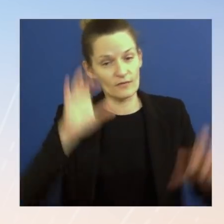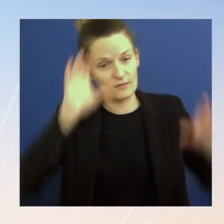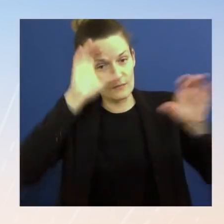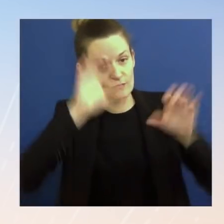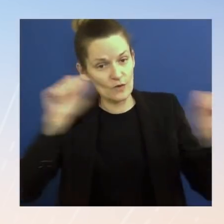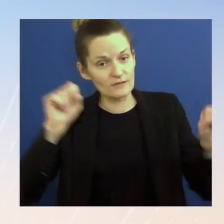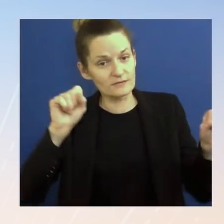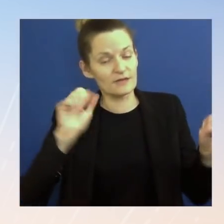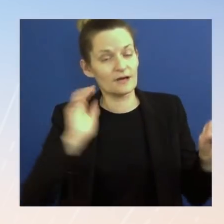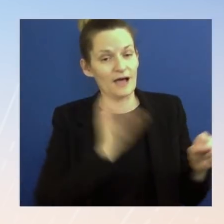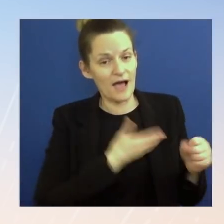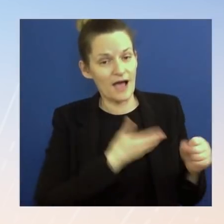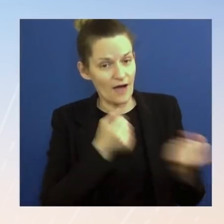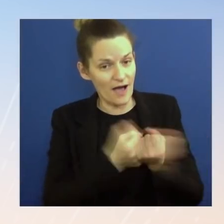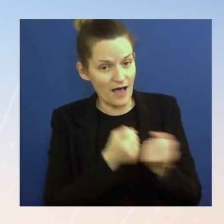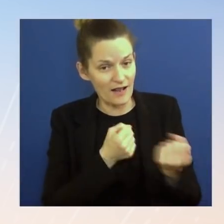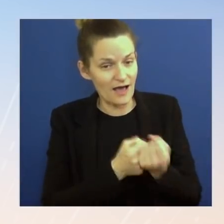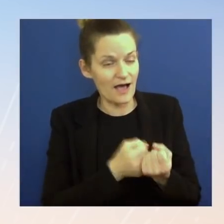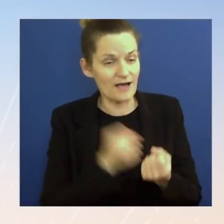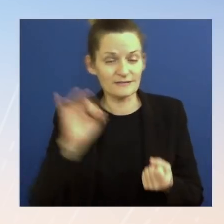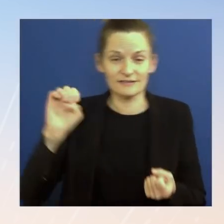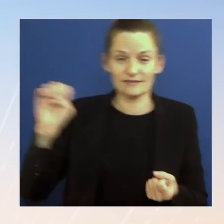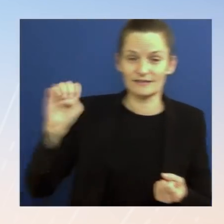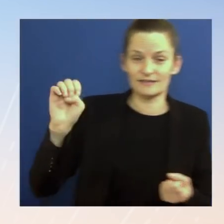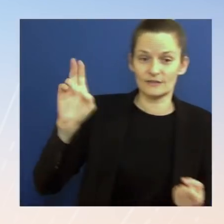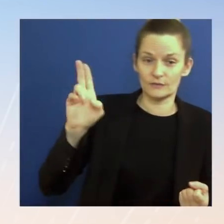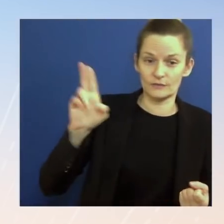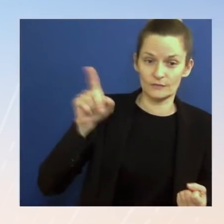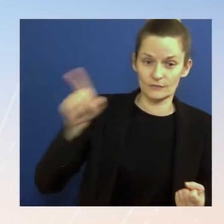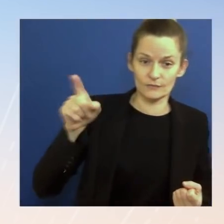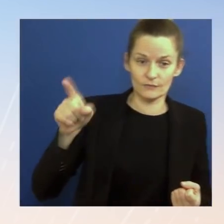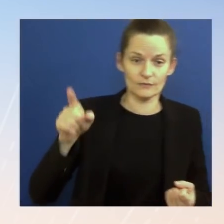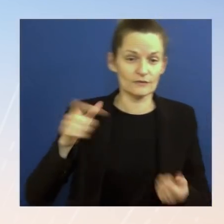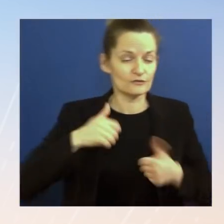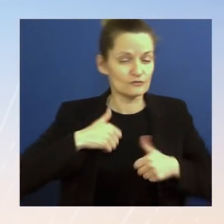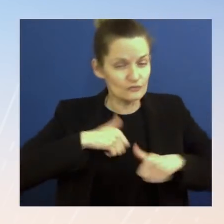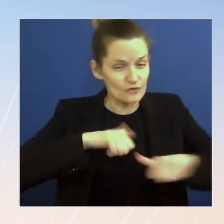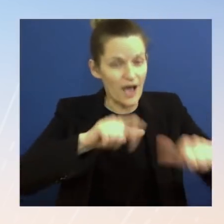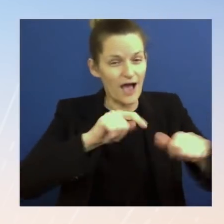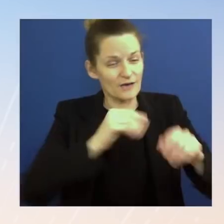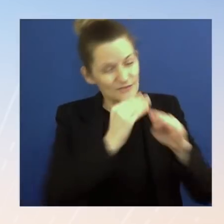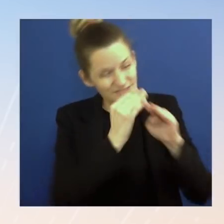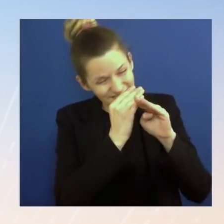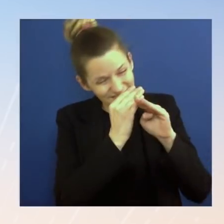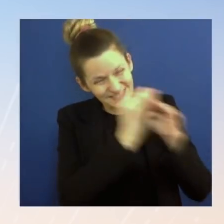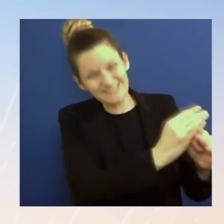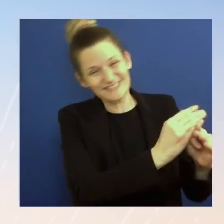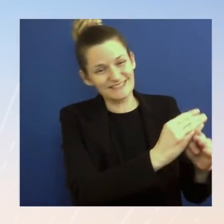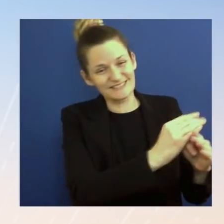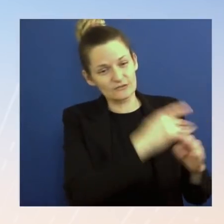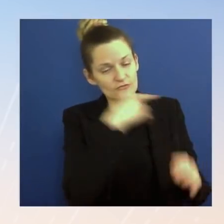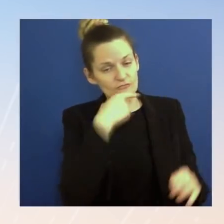That's exactly the word that you and other senior U.S. officials used at the time. Quite clearly, the invasion was launched